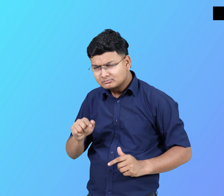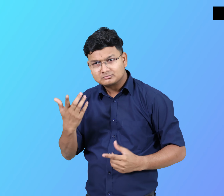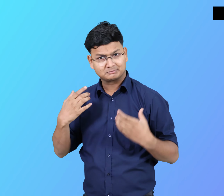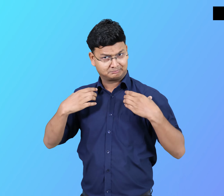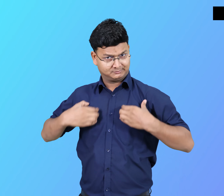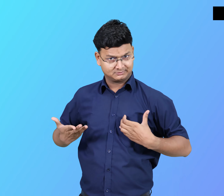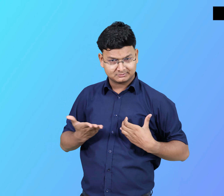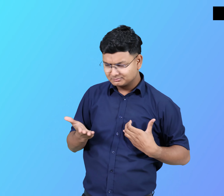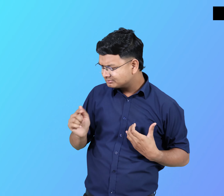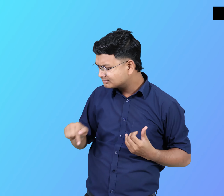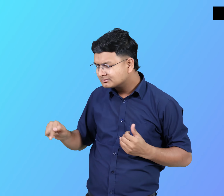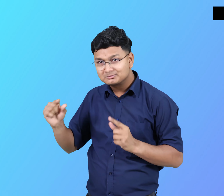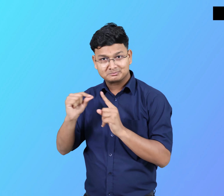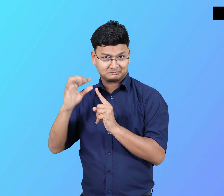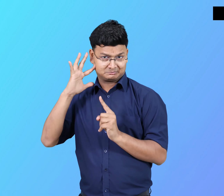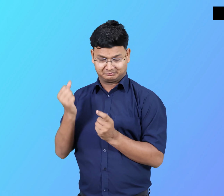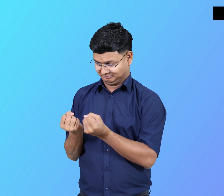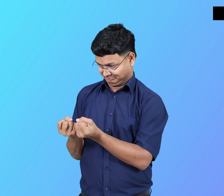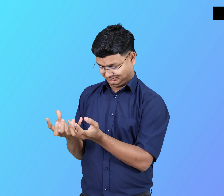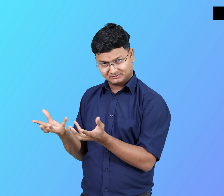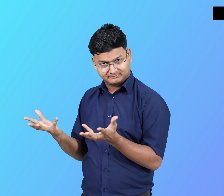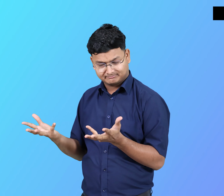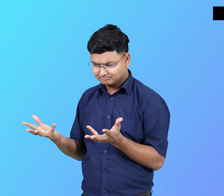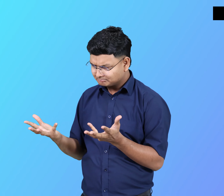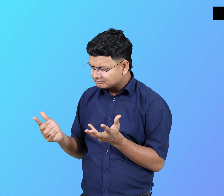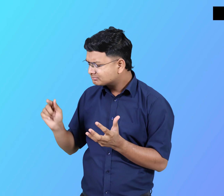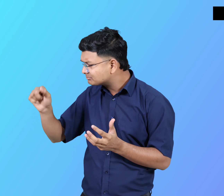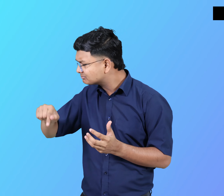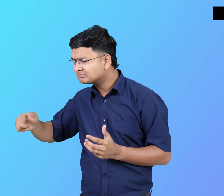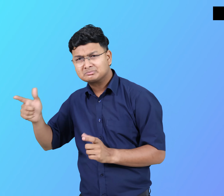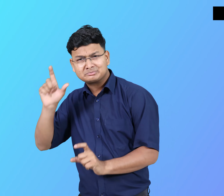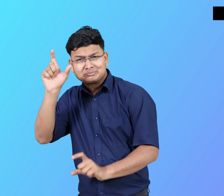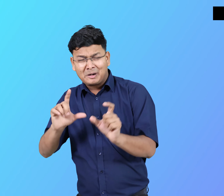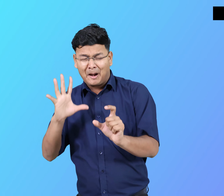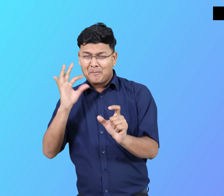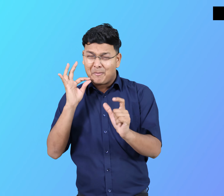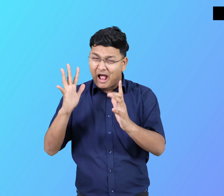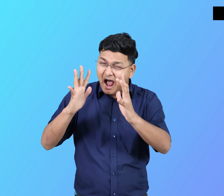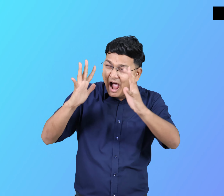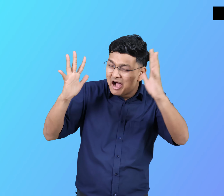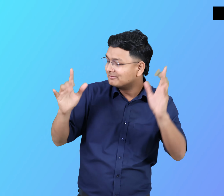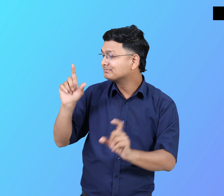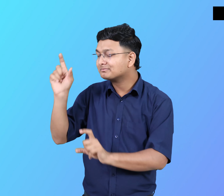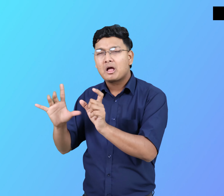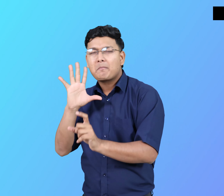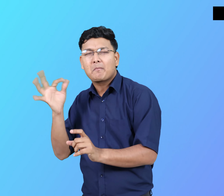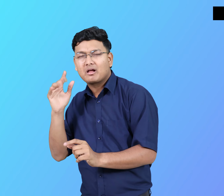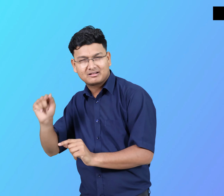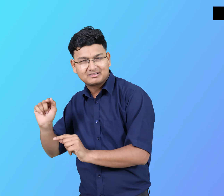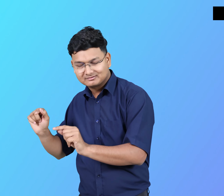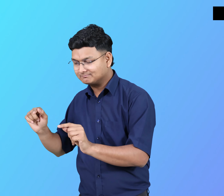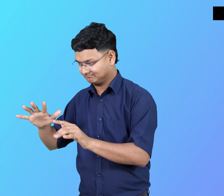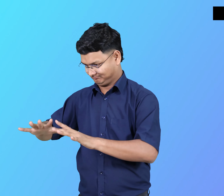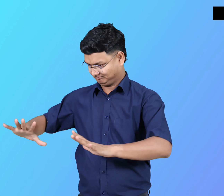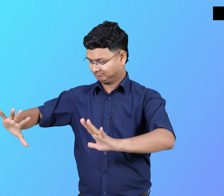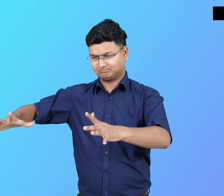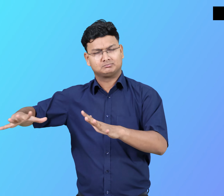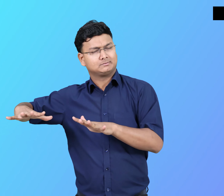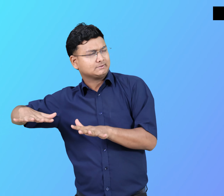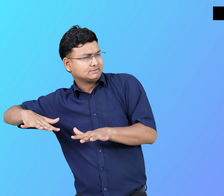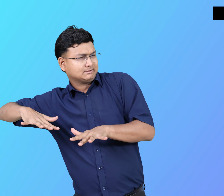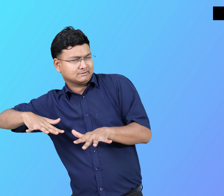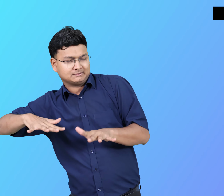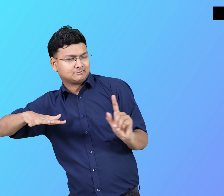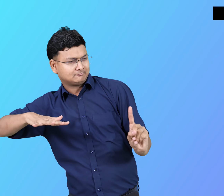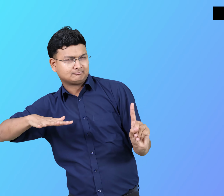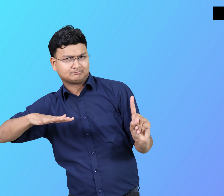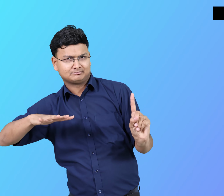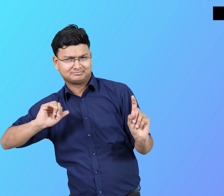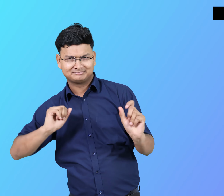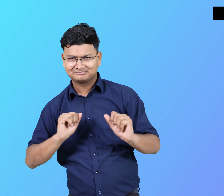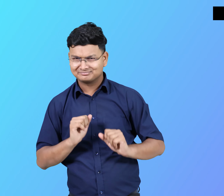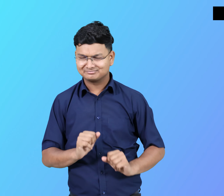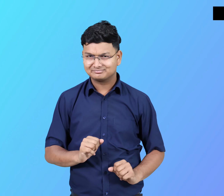The priests, the prophets and all the people—from the least important to the most important—went with him.